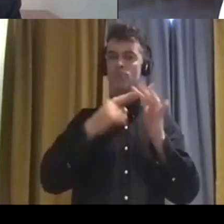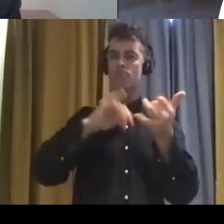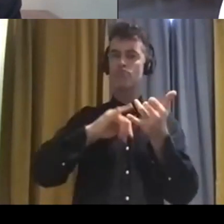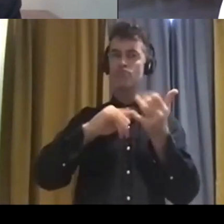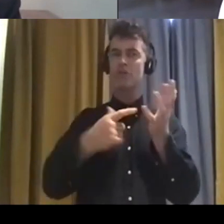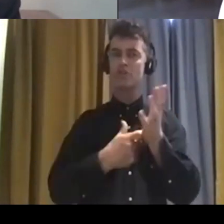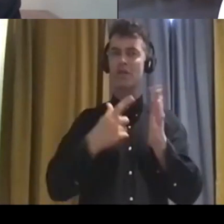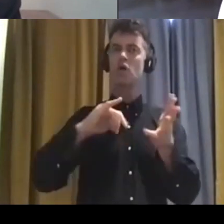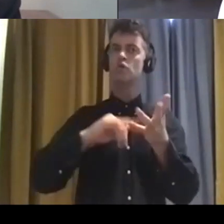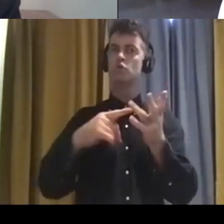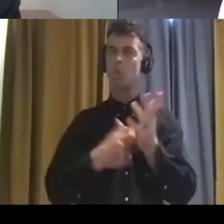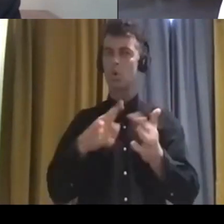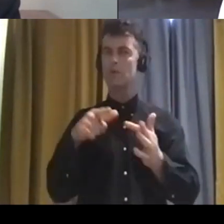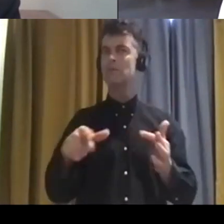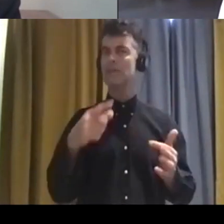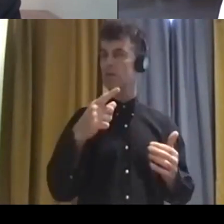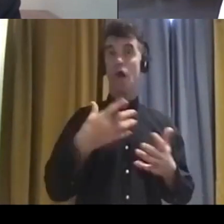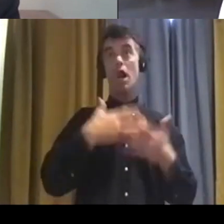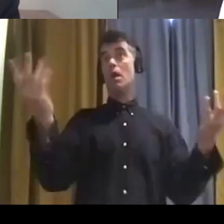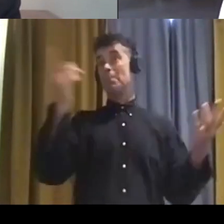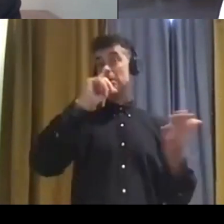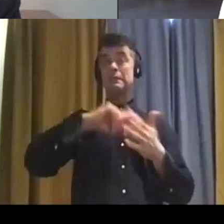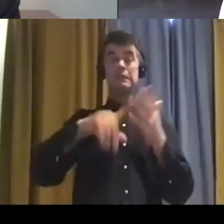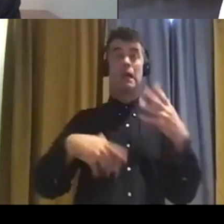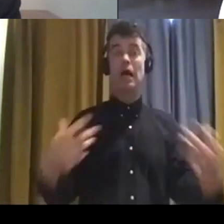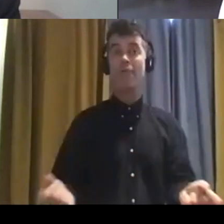you mentioned there are a huge number of people with a disability and a huge number of people